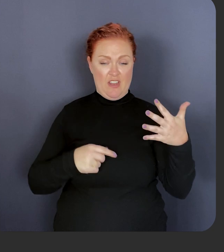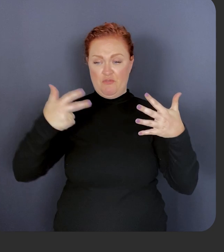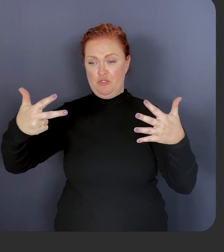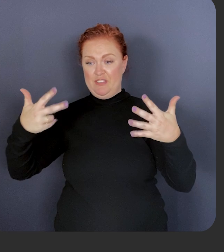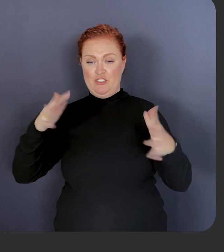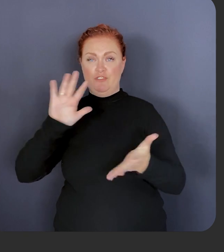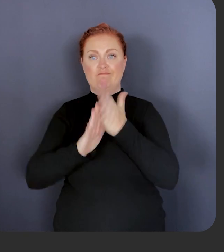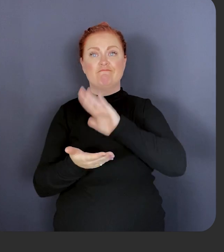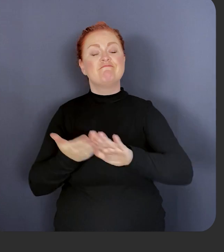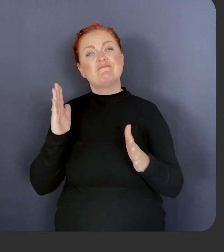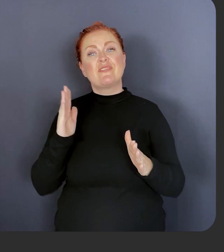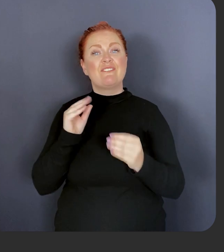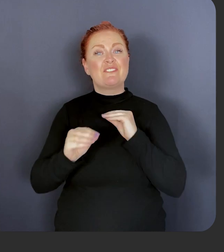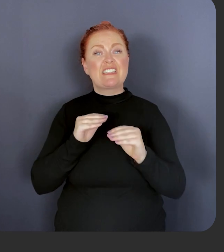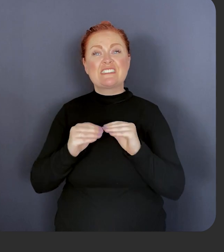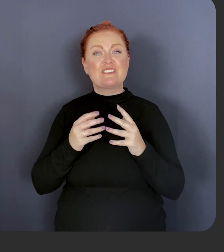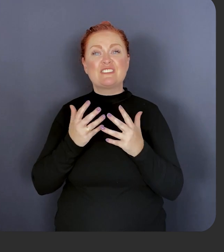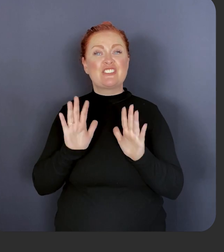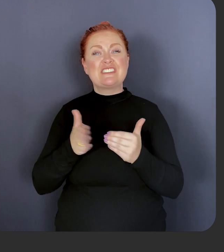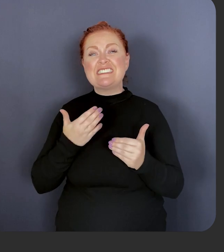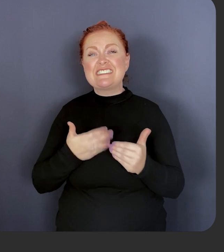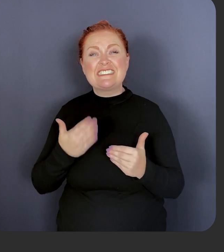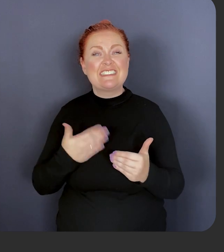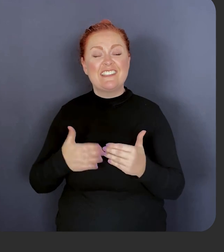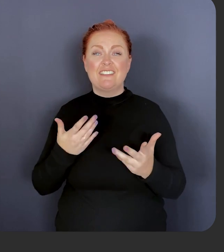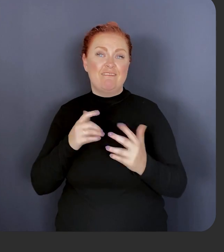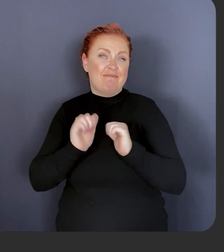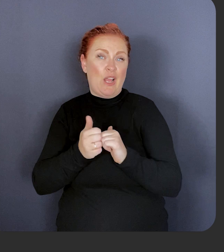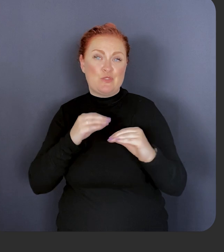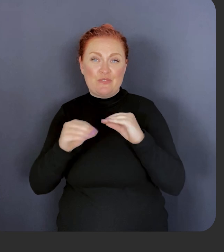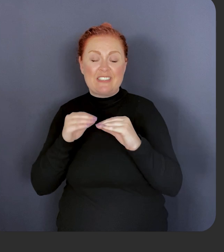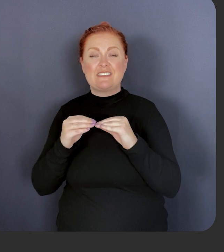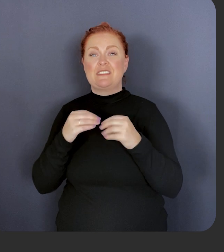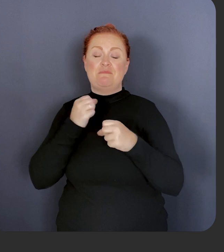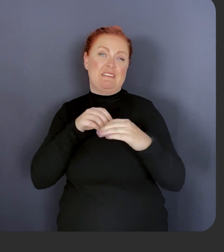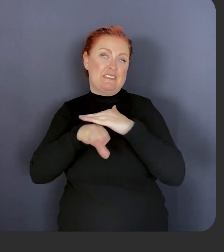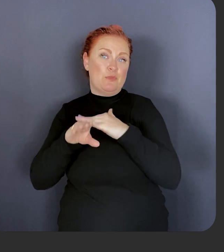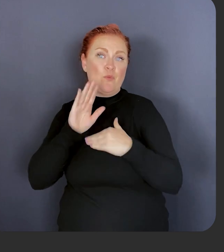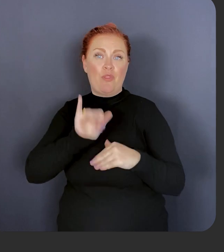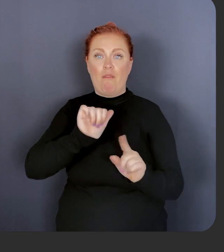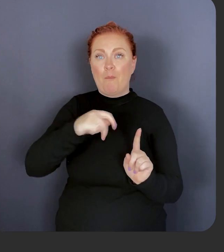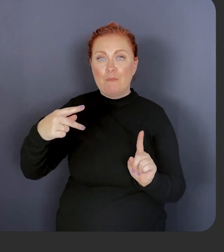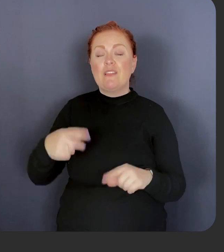And we fixed eight super quick, super easy things for how to fix accessibility in this app.